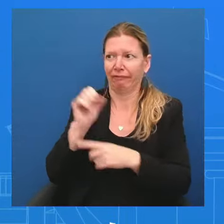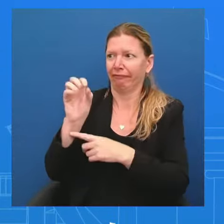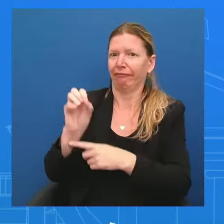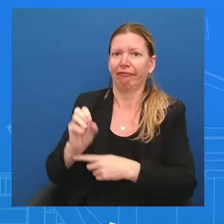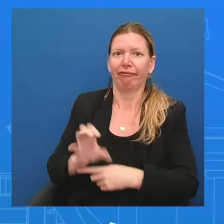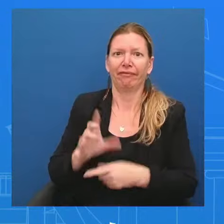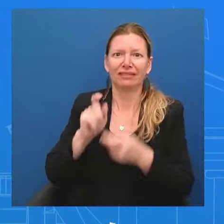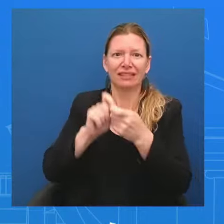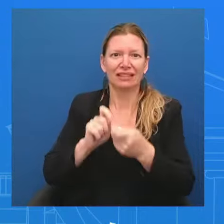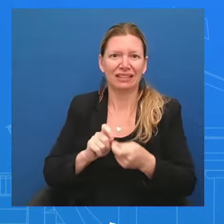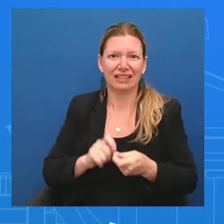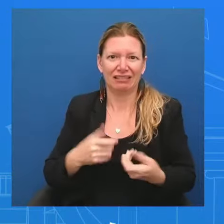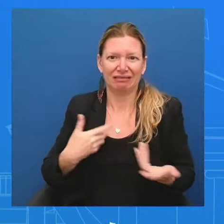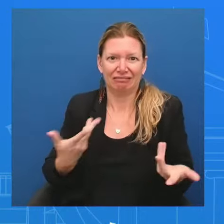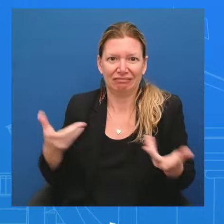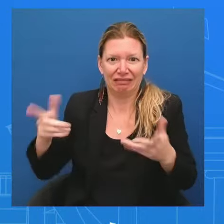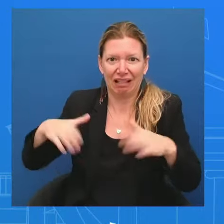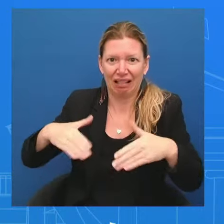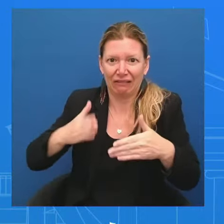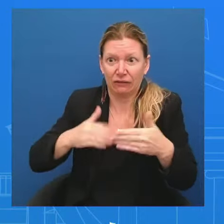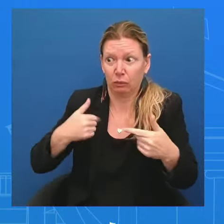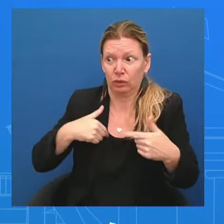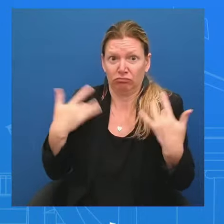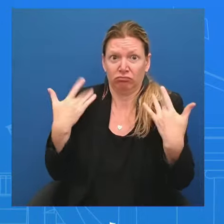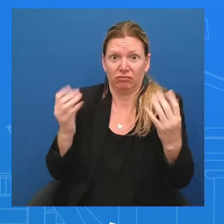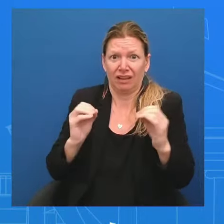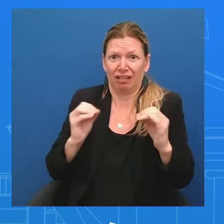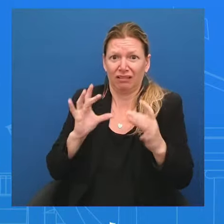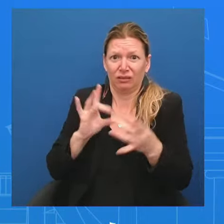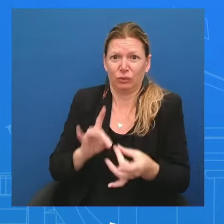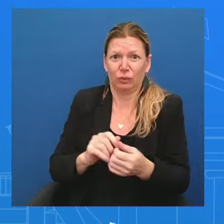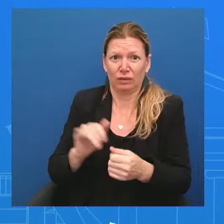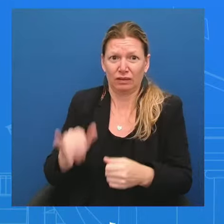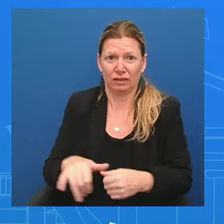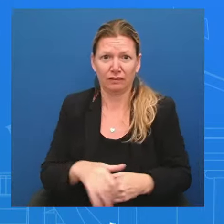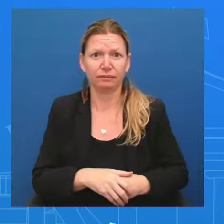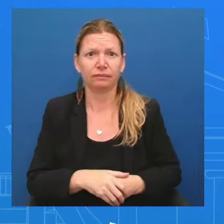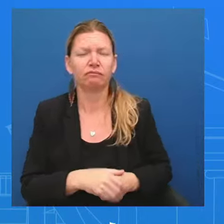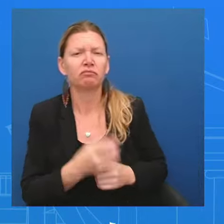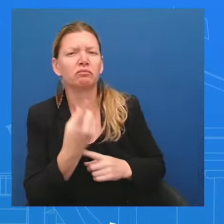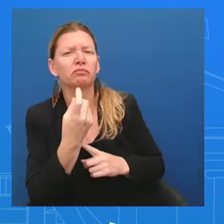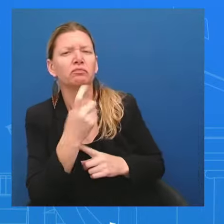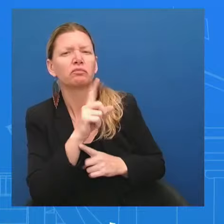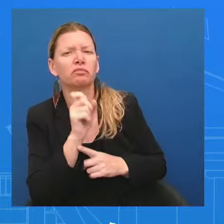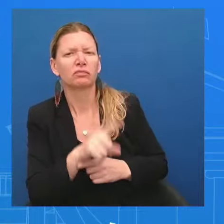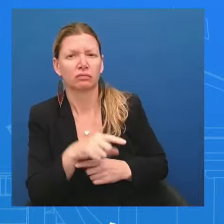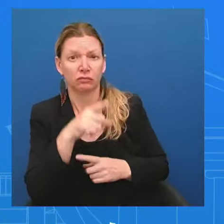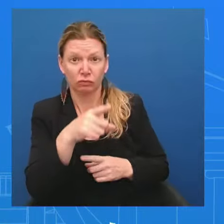You've called the strike devastating, the images heartbreaking, but you've stopped short of outright condemning this strike.